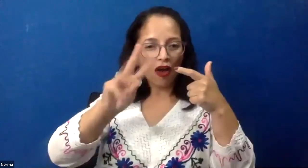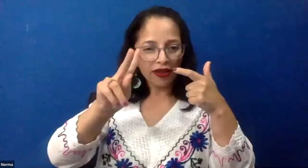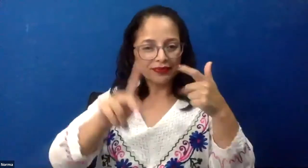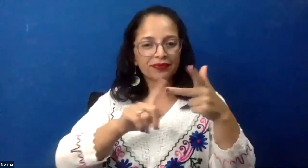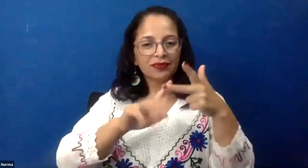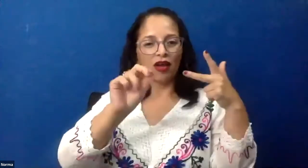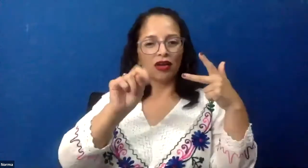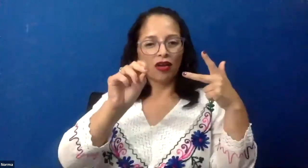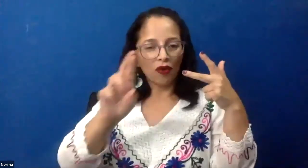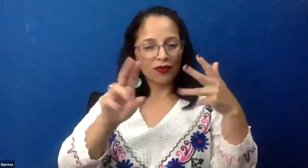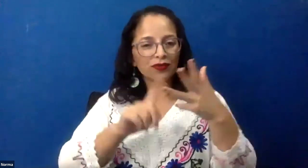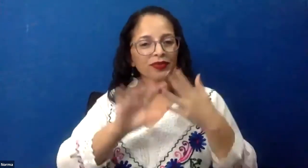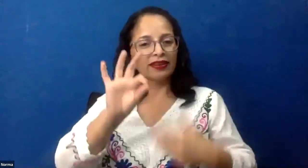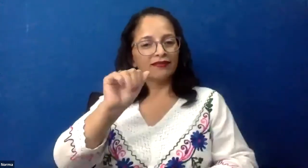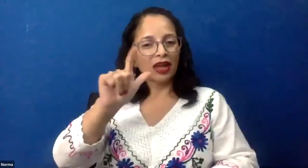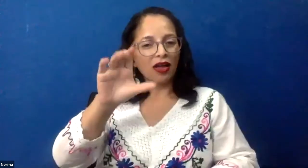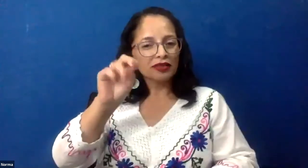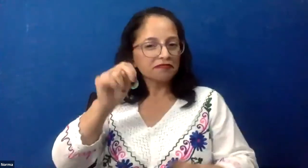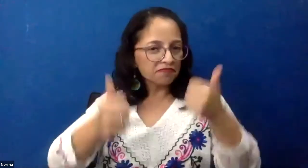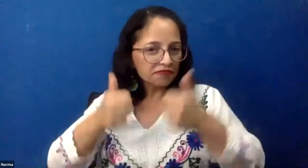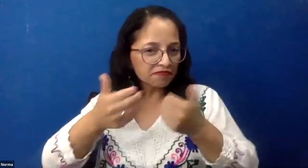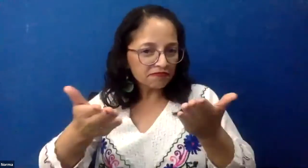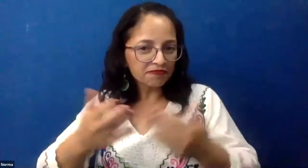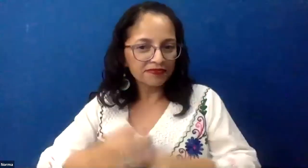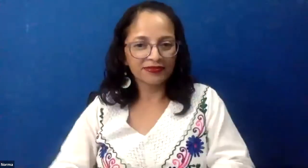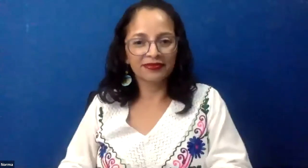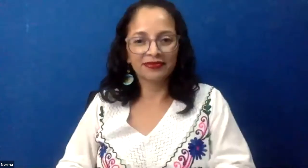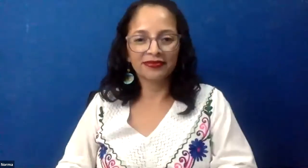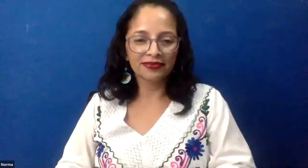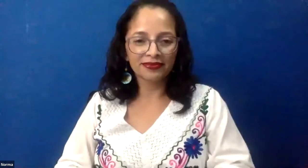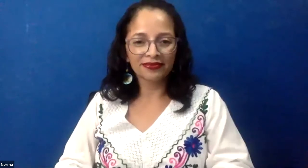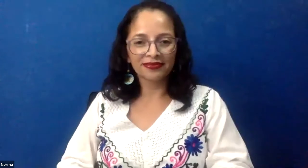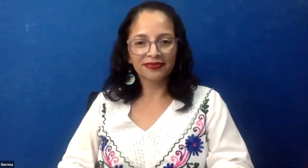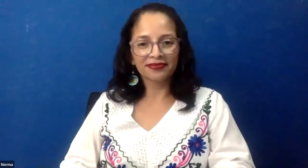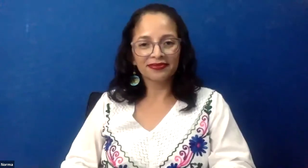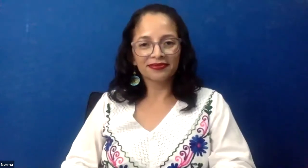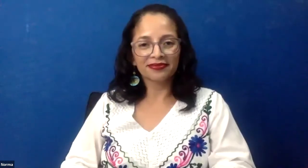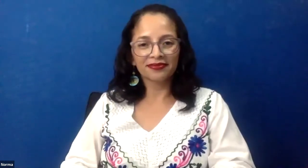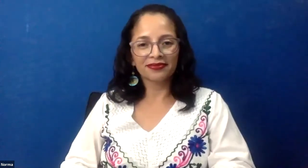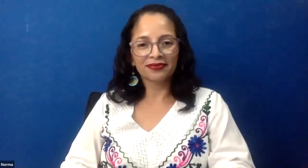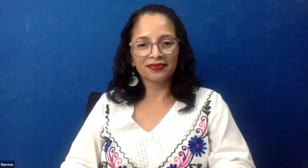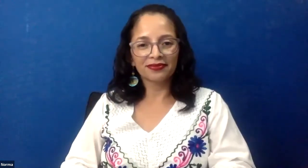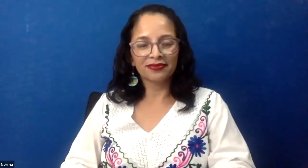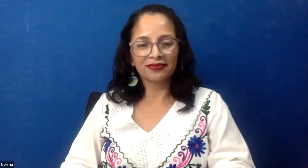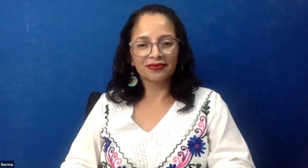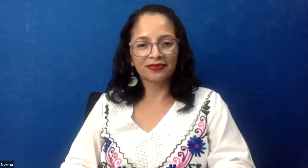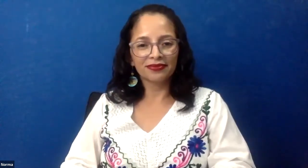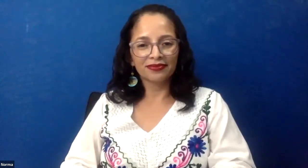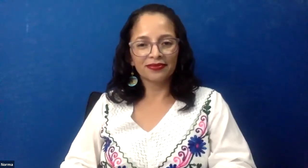the bald eagle, the hawk, the condor or the falcon? Pick one of the four.